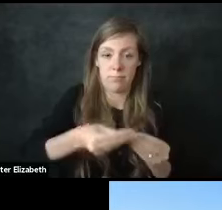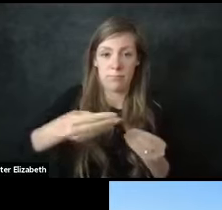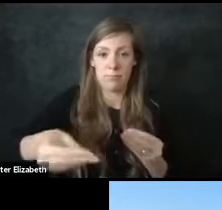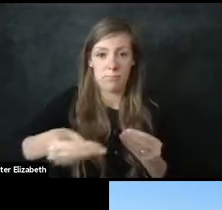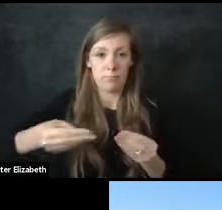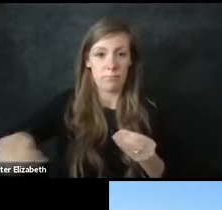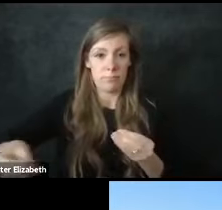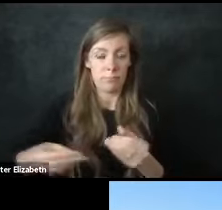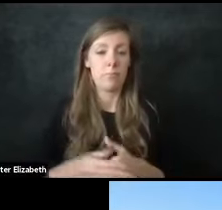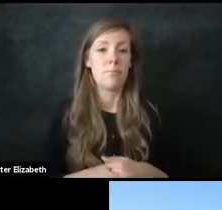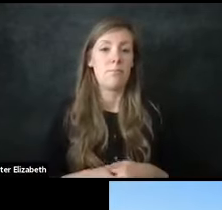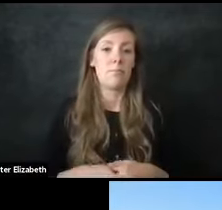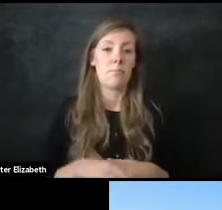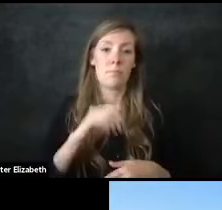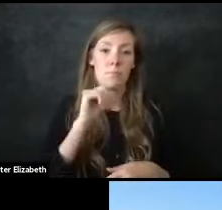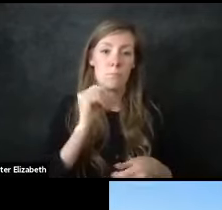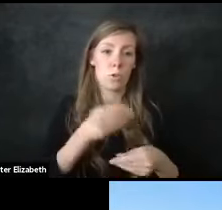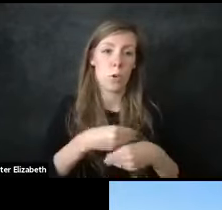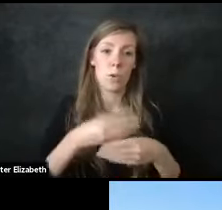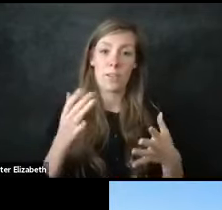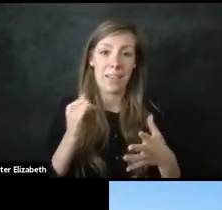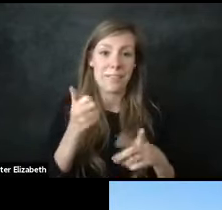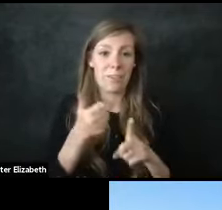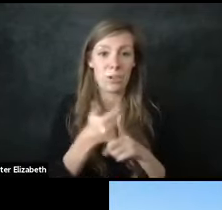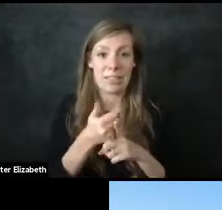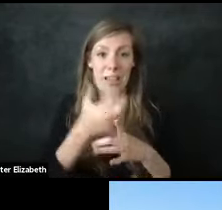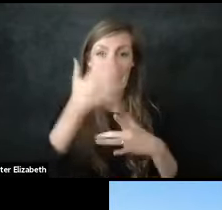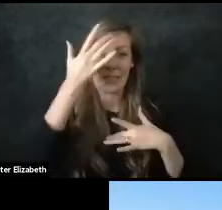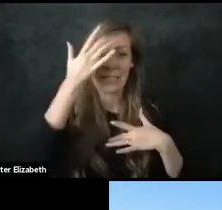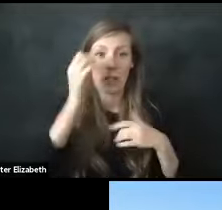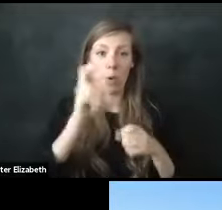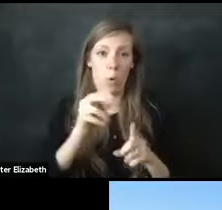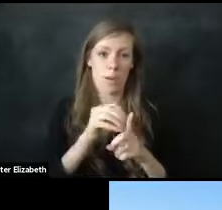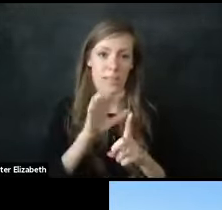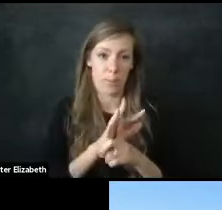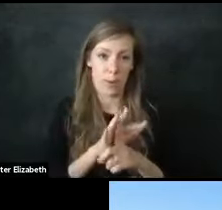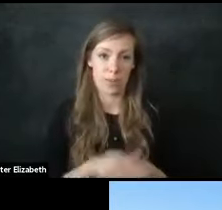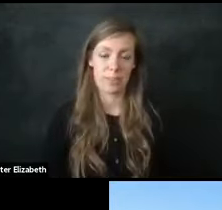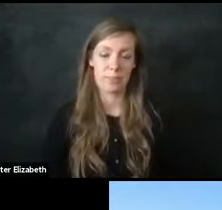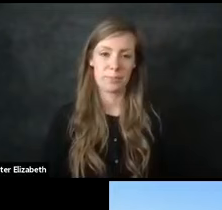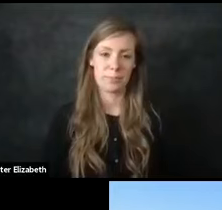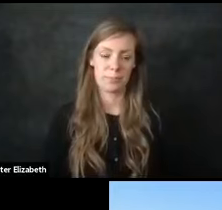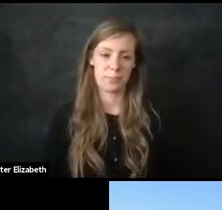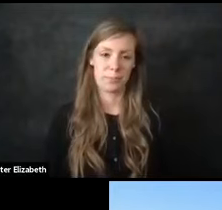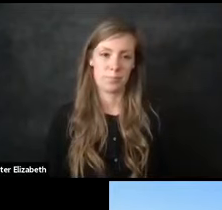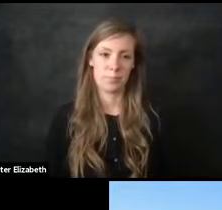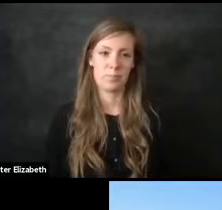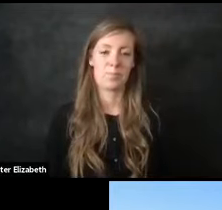Do not distribute candy if you're sick or have been exposed to the pelvic virus. I know that a lot of people